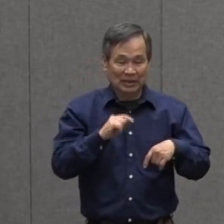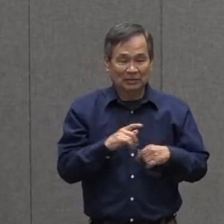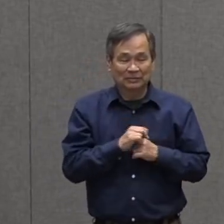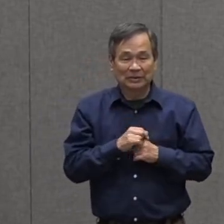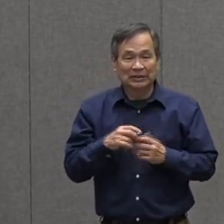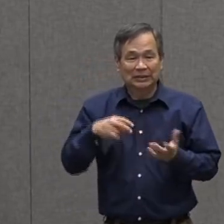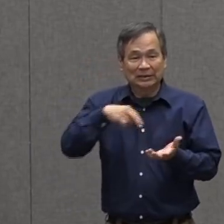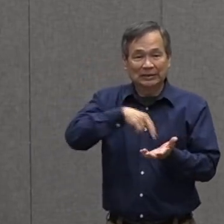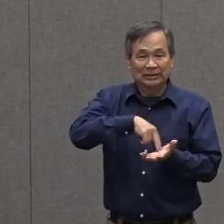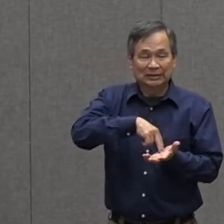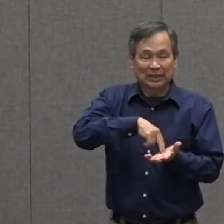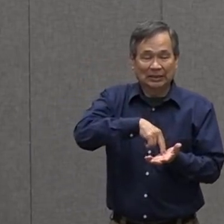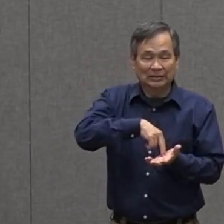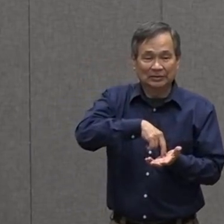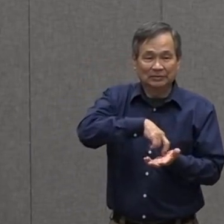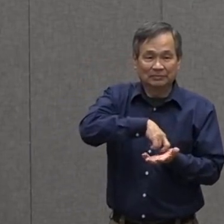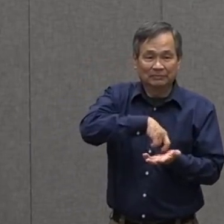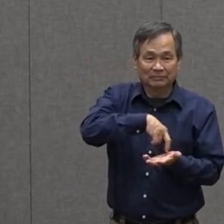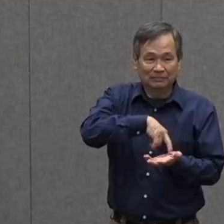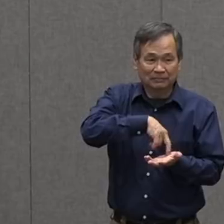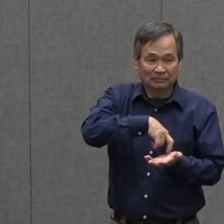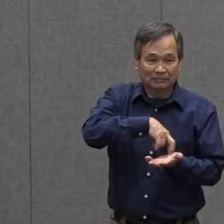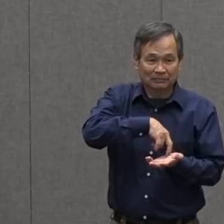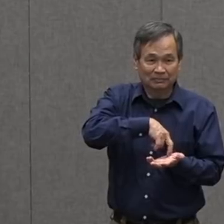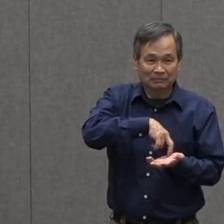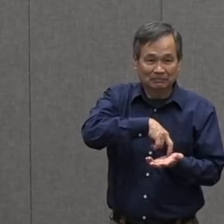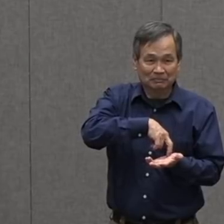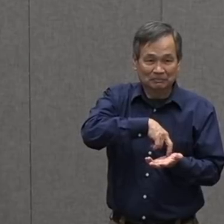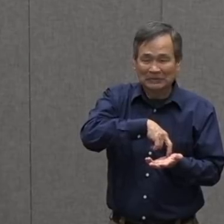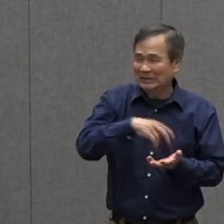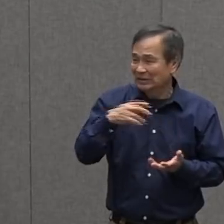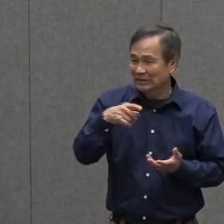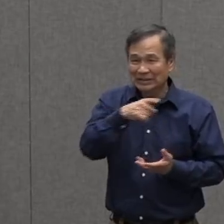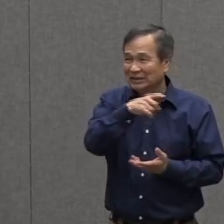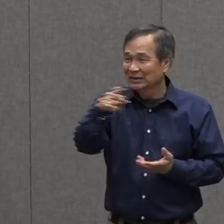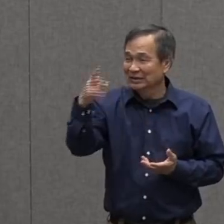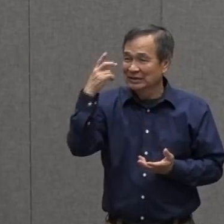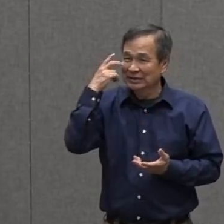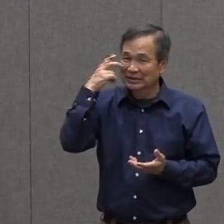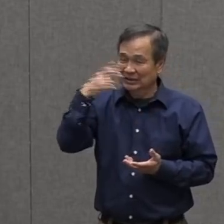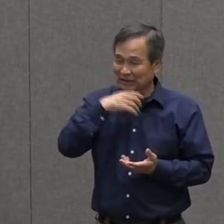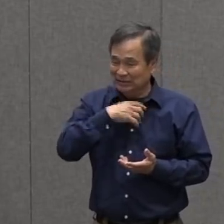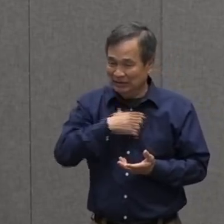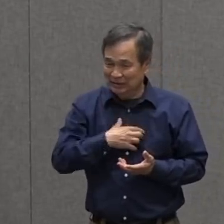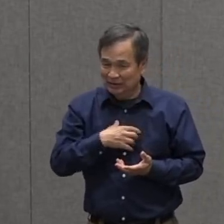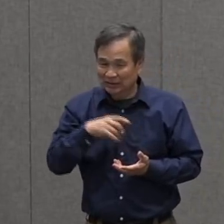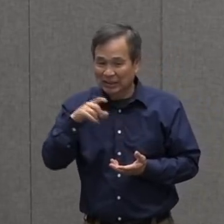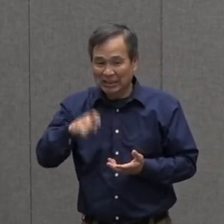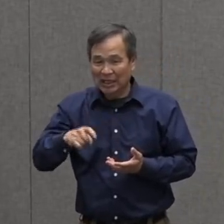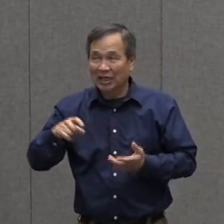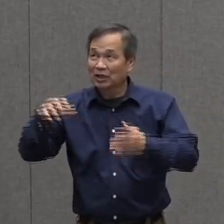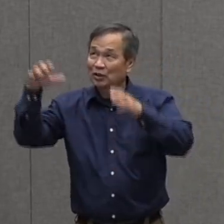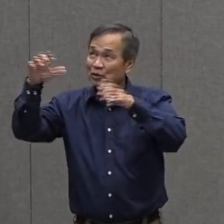"Ki-Pat, whose cows were so hungry and dry "they mooed for the rain to fall from the sky